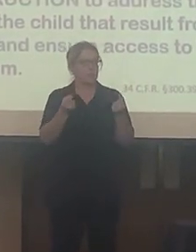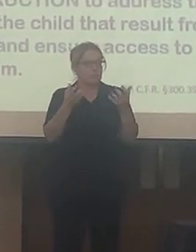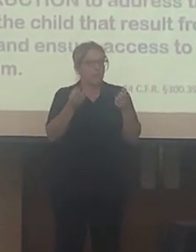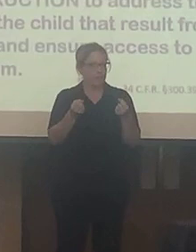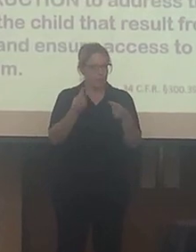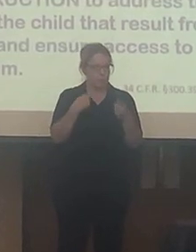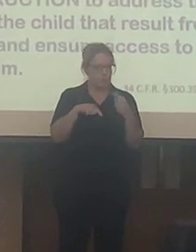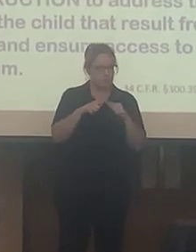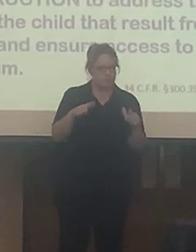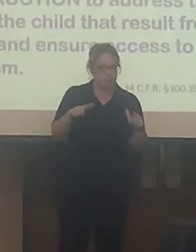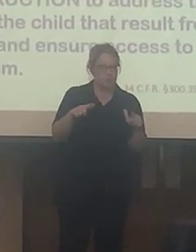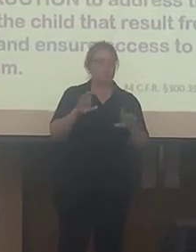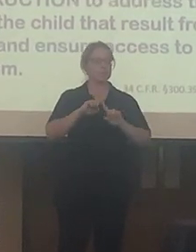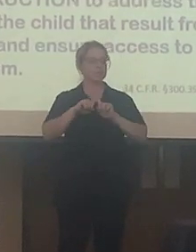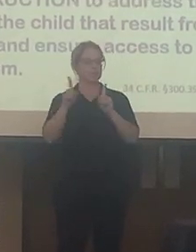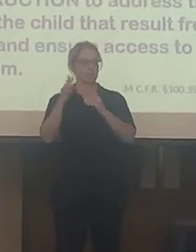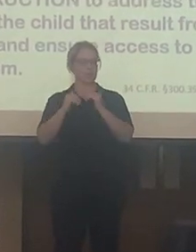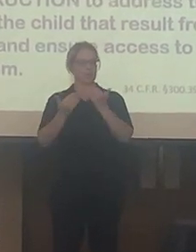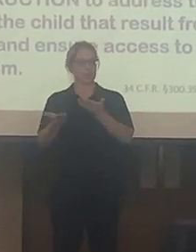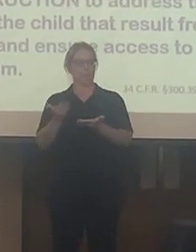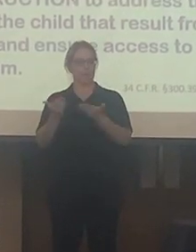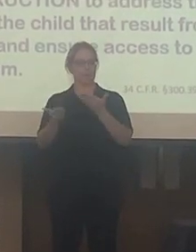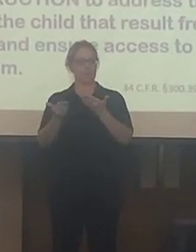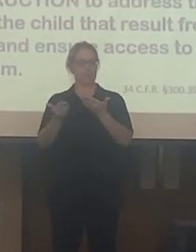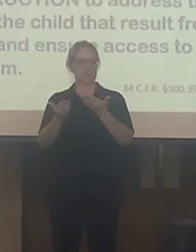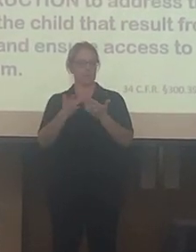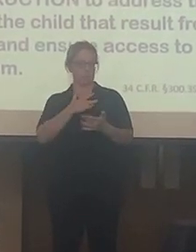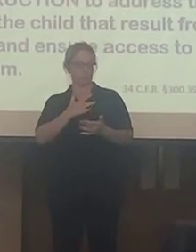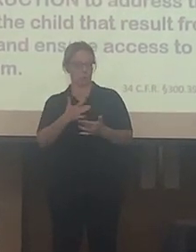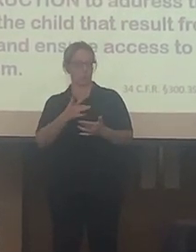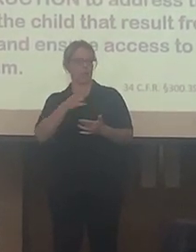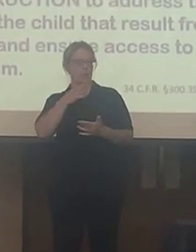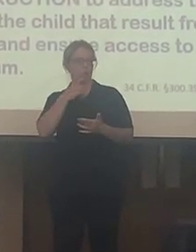those are things different than maybe a typical hearing child might need that that deaf child